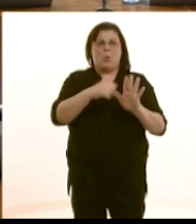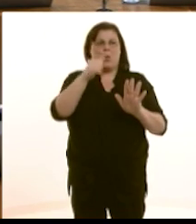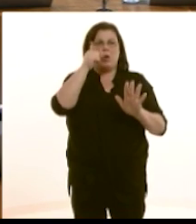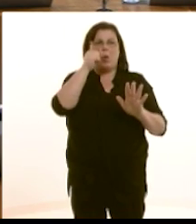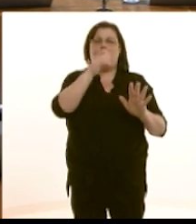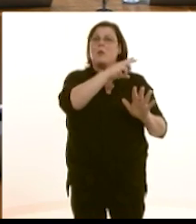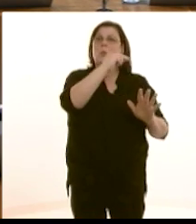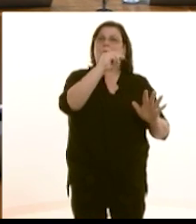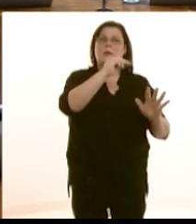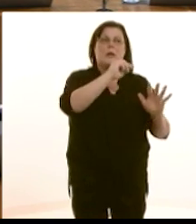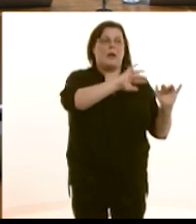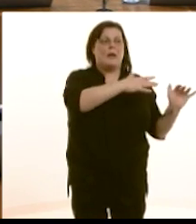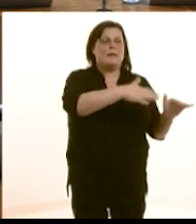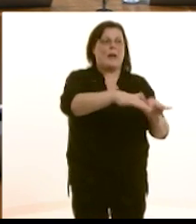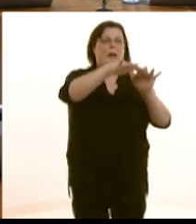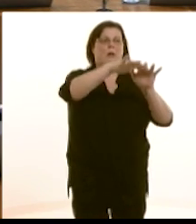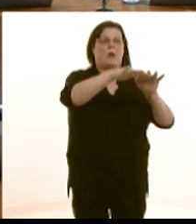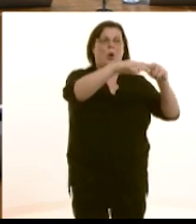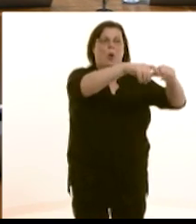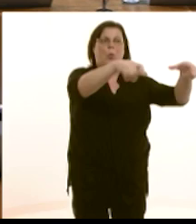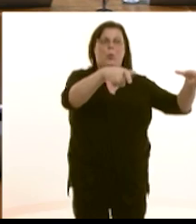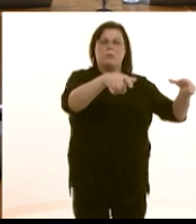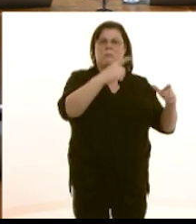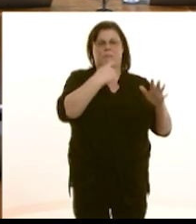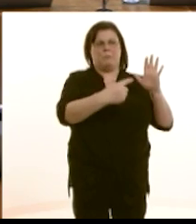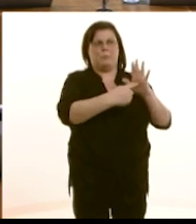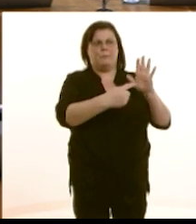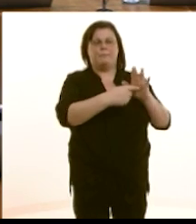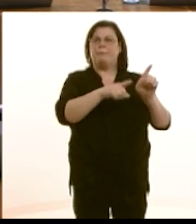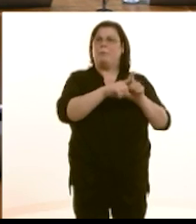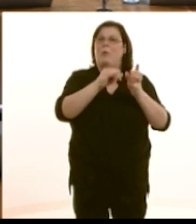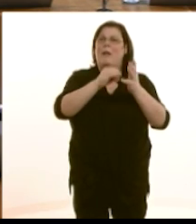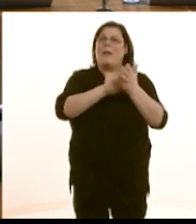is a huge project, with great opportunities for steel, HS2 is a great project, electrificationóthese